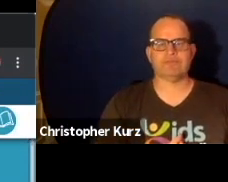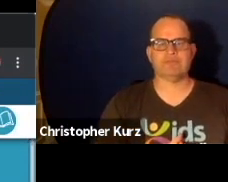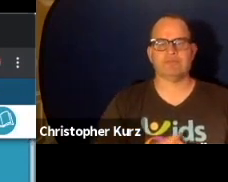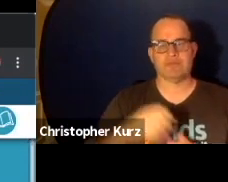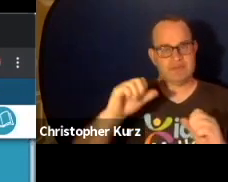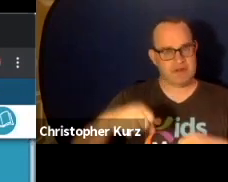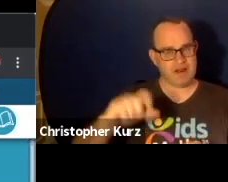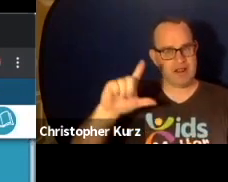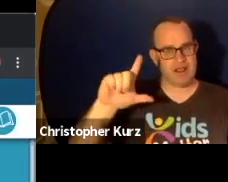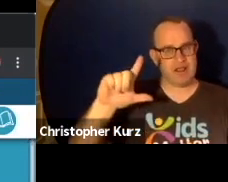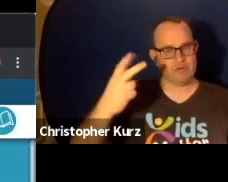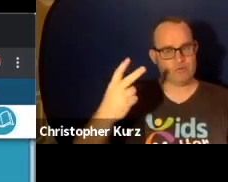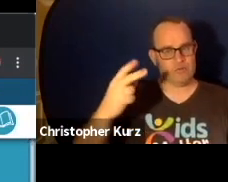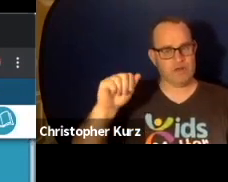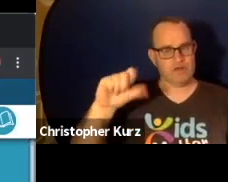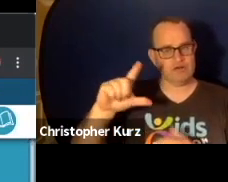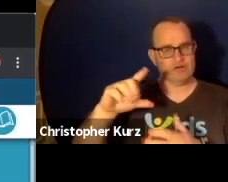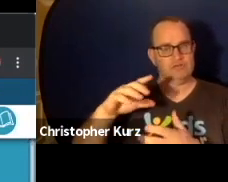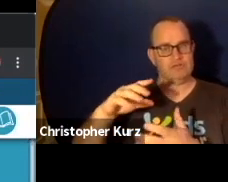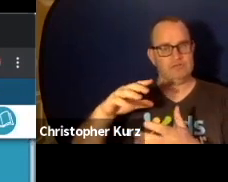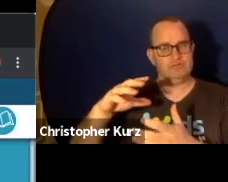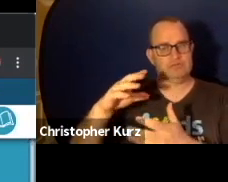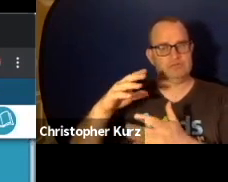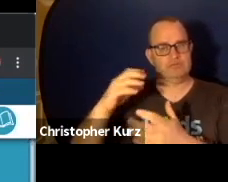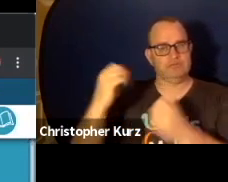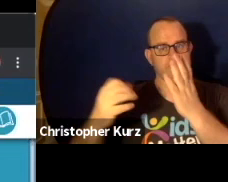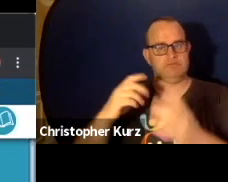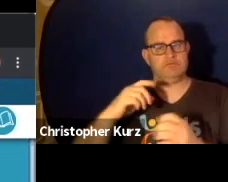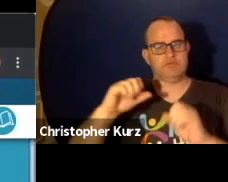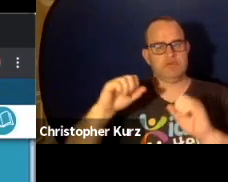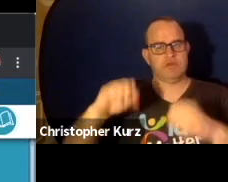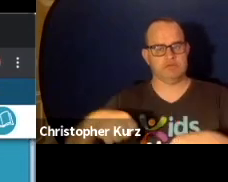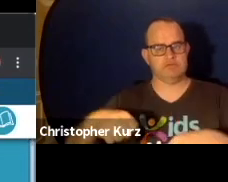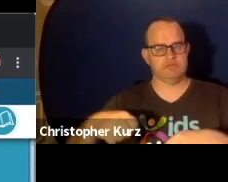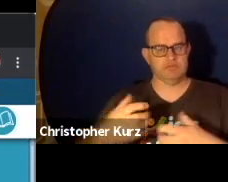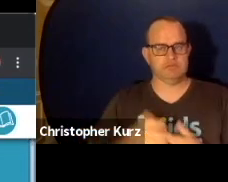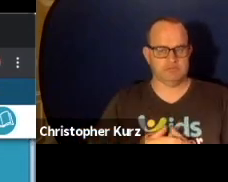We want deaf people all over to be able to use this.